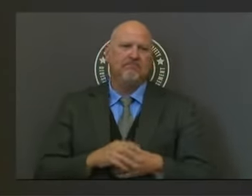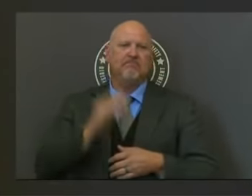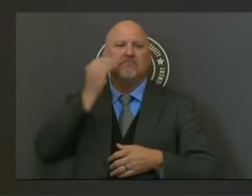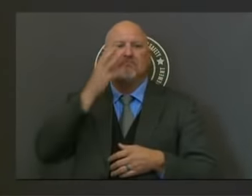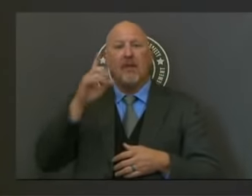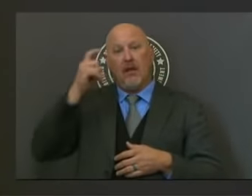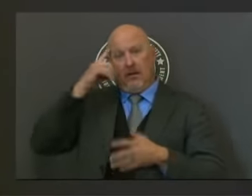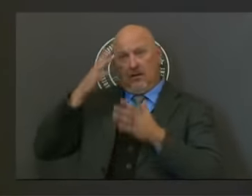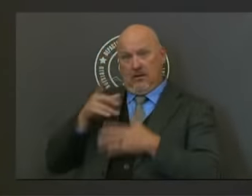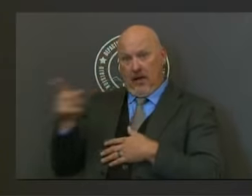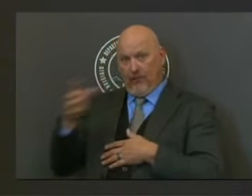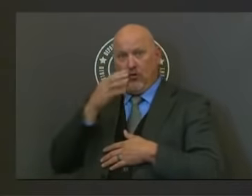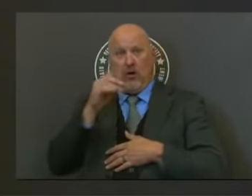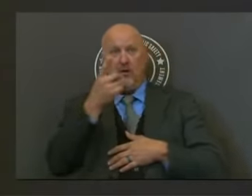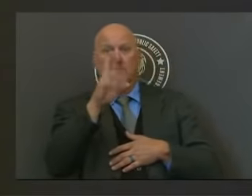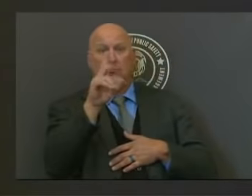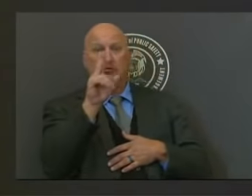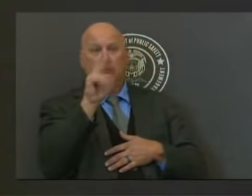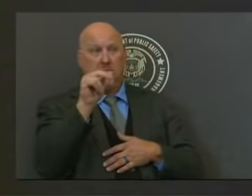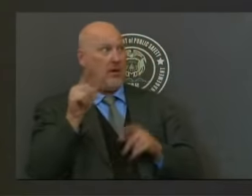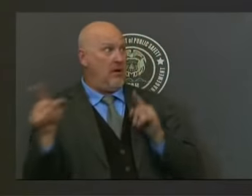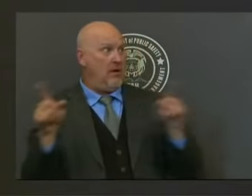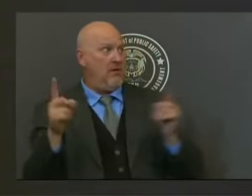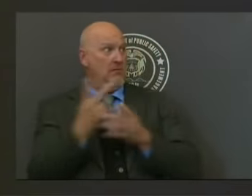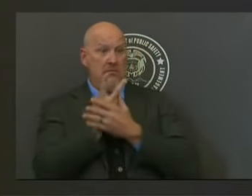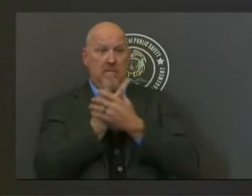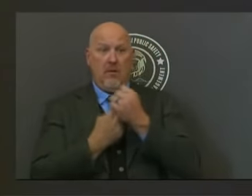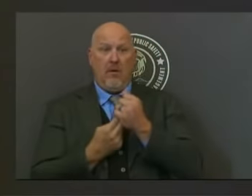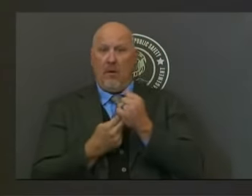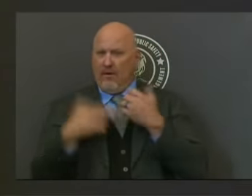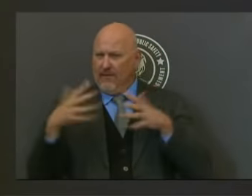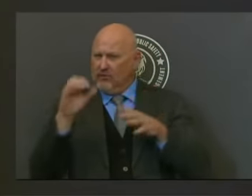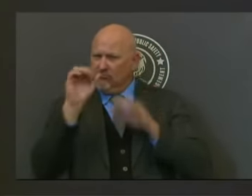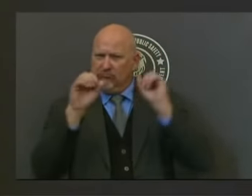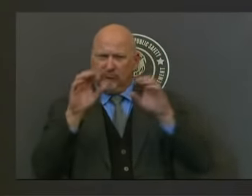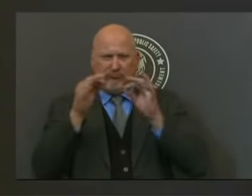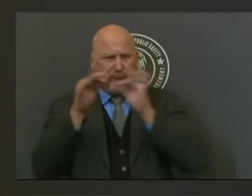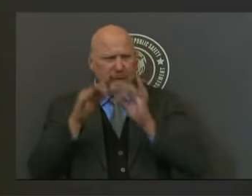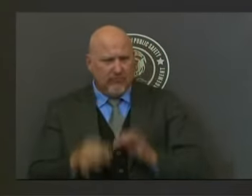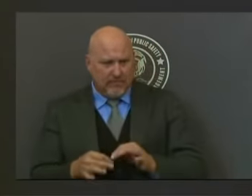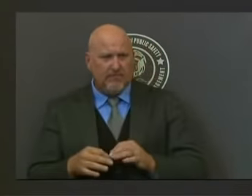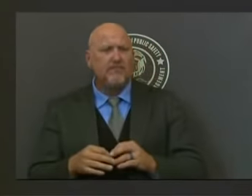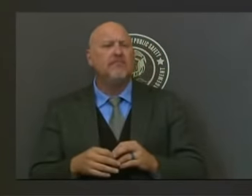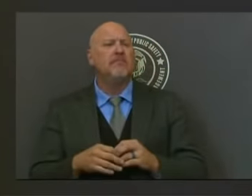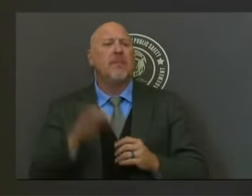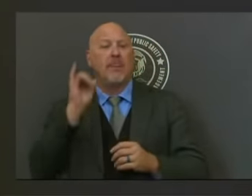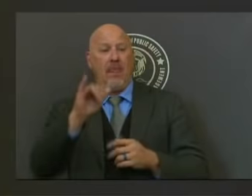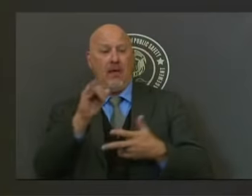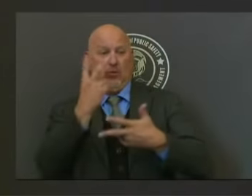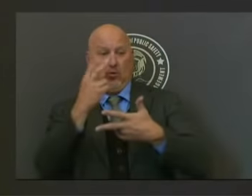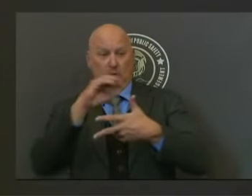for high and moderate it's pretty simple